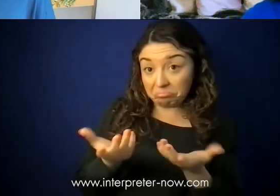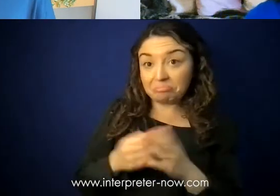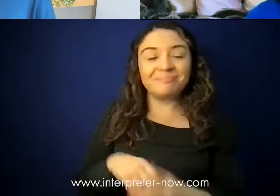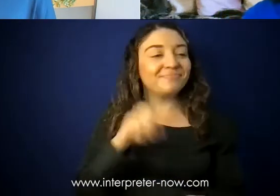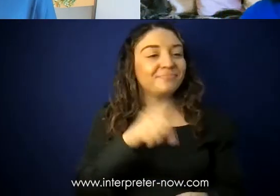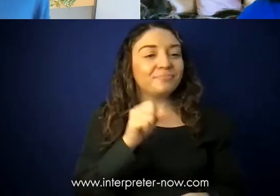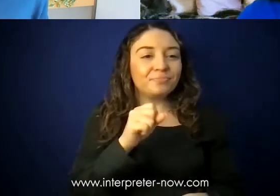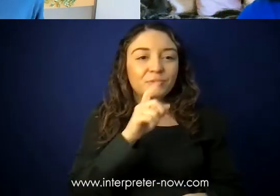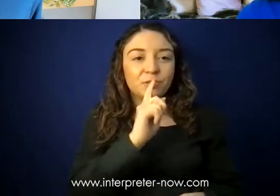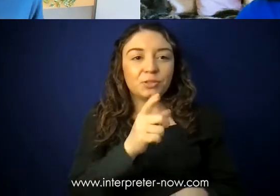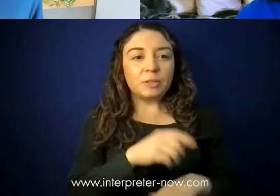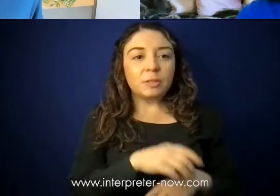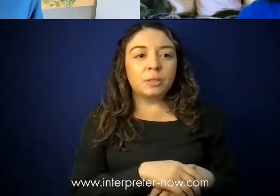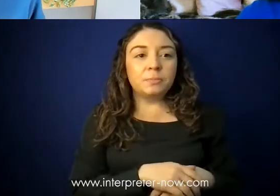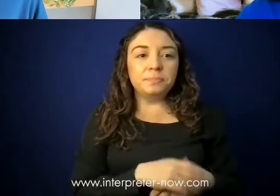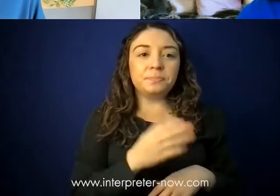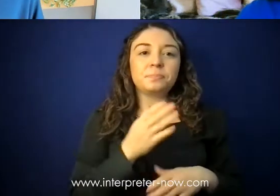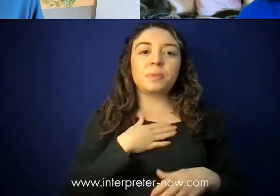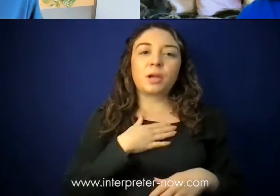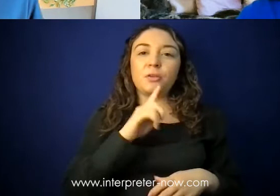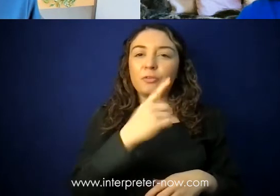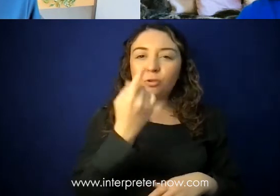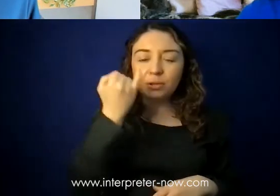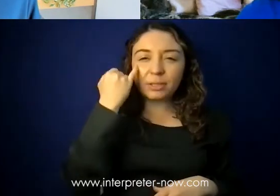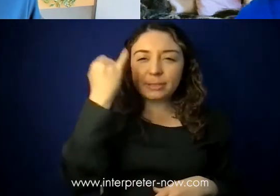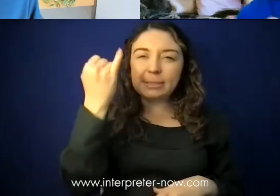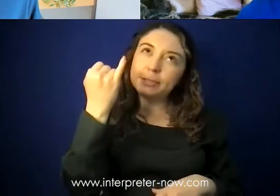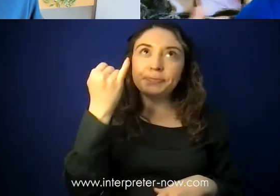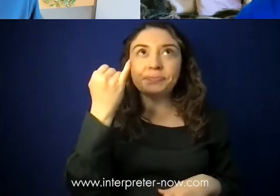The first thing that comes to mind for me, and this is a moment of me enacting some empathy